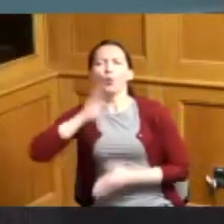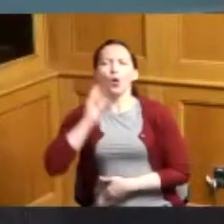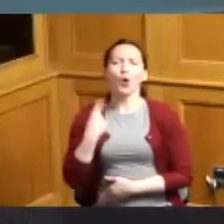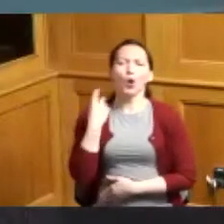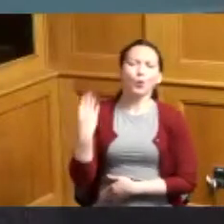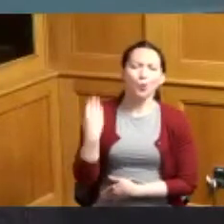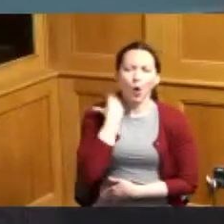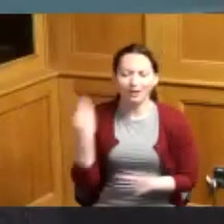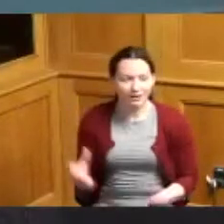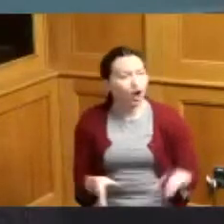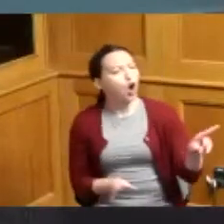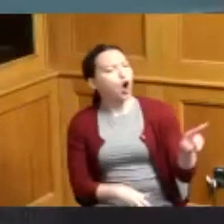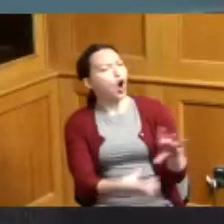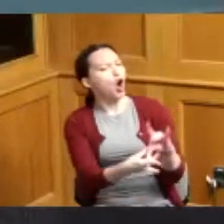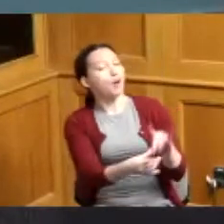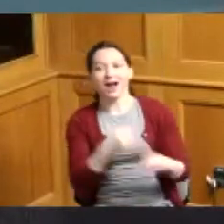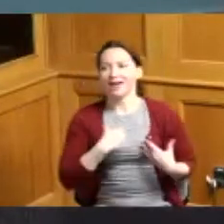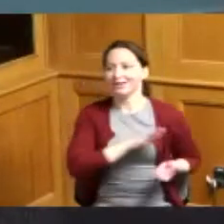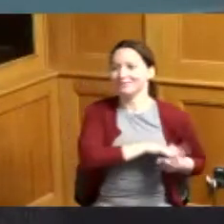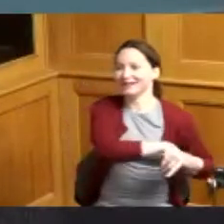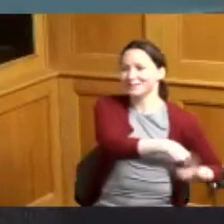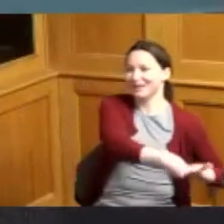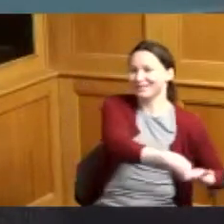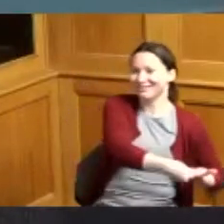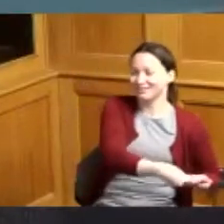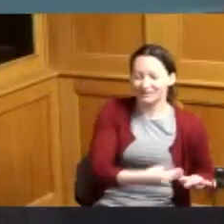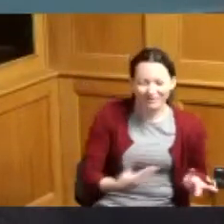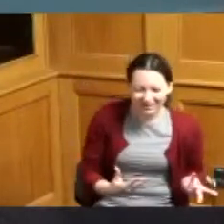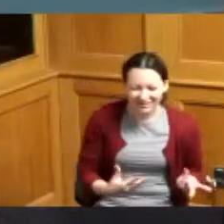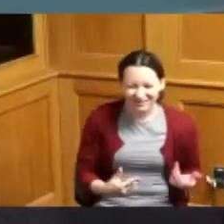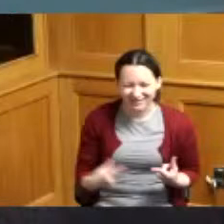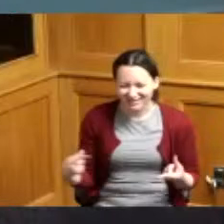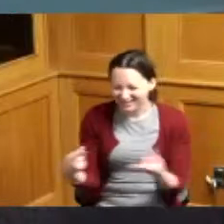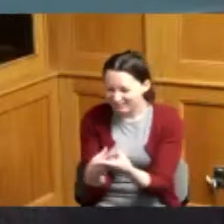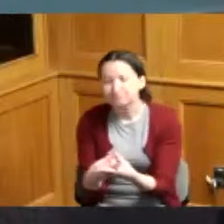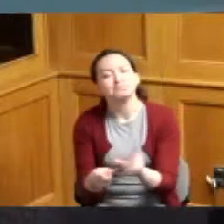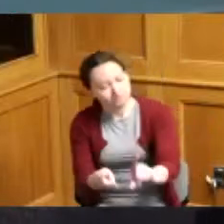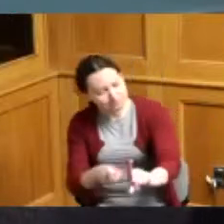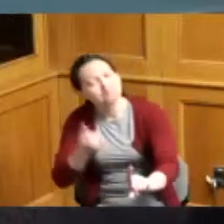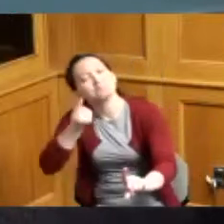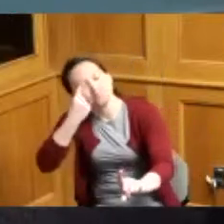and then over here oh no we got money to do it so that's why I brought that yeah I understand I was